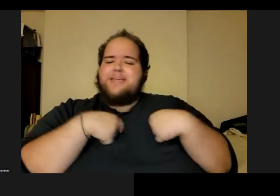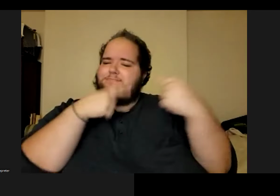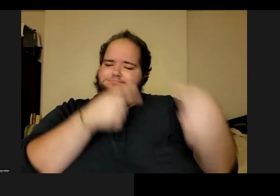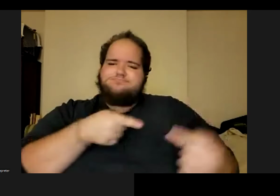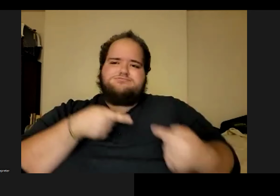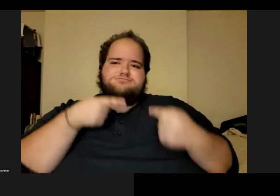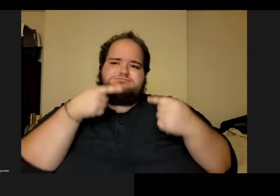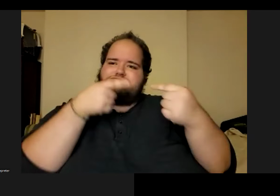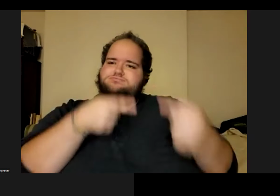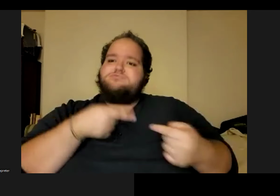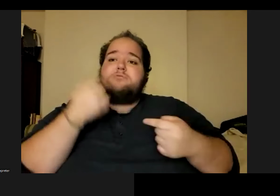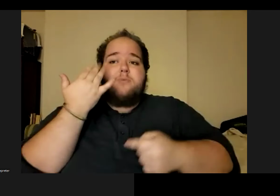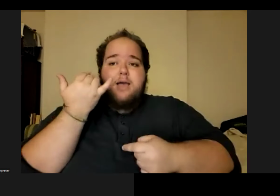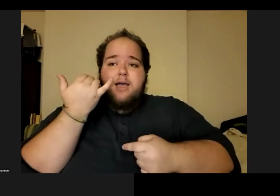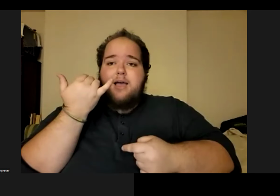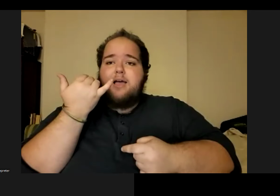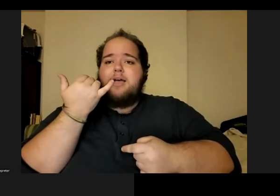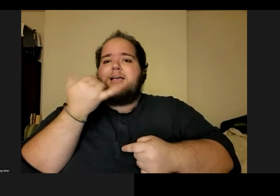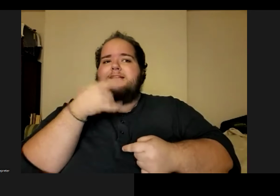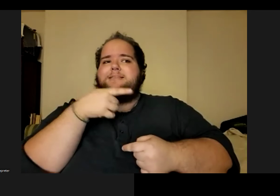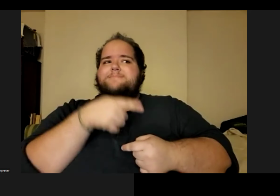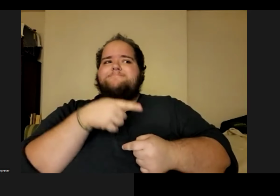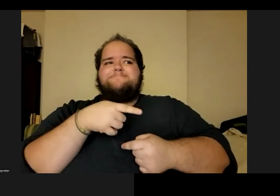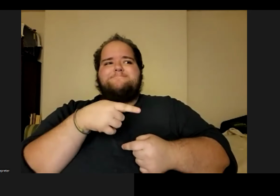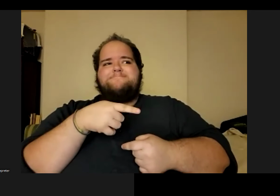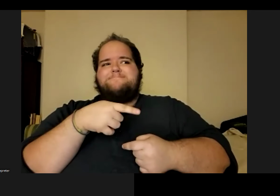Because it's really hard for me to go between kind of